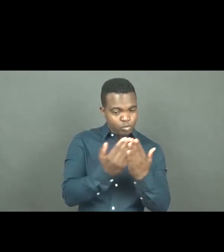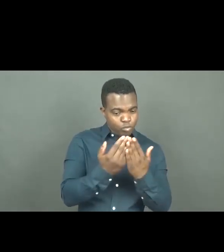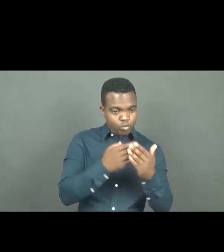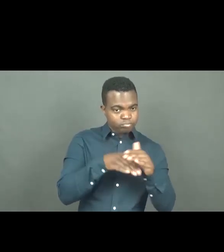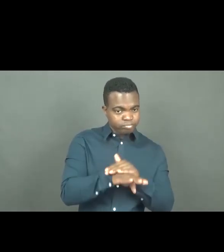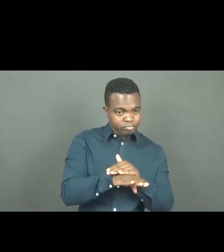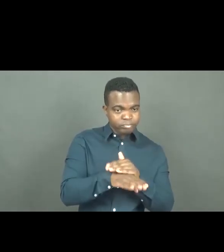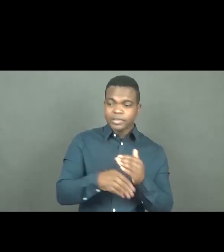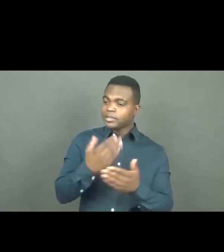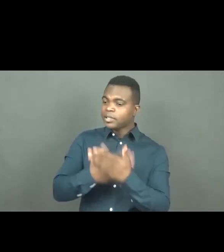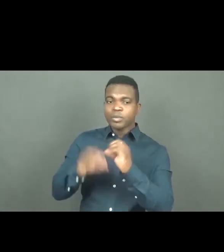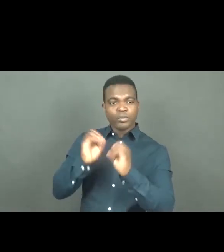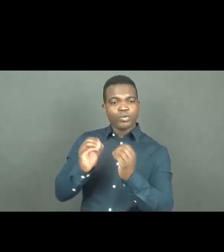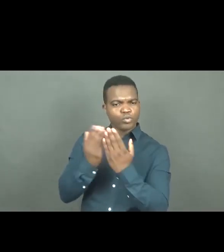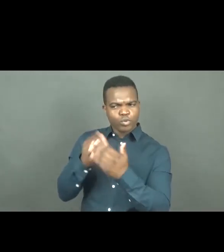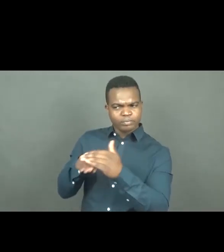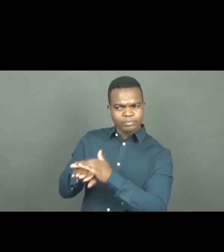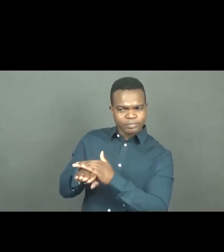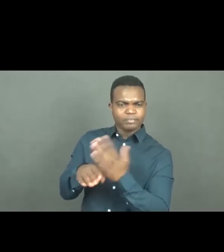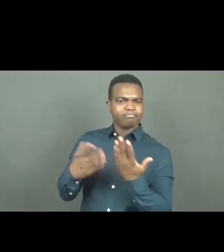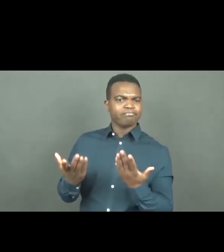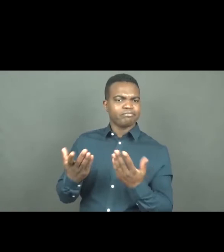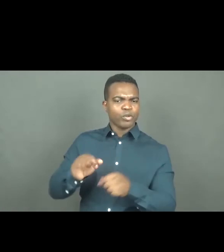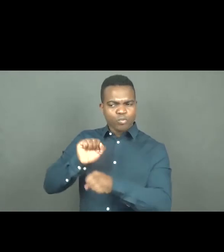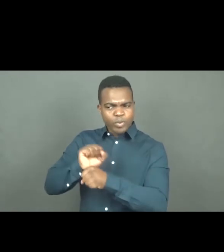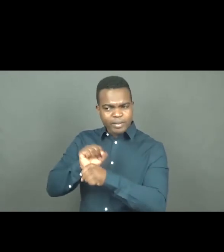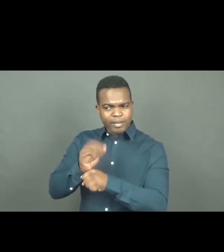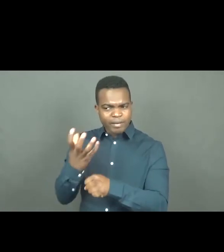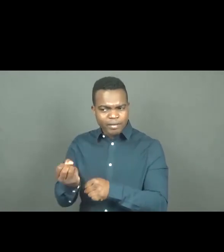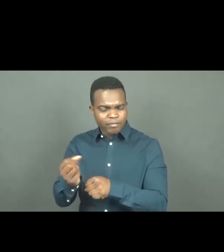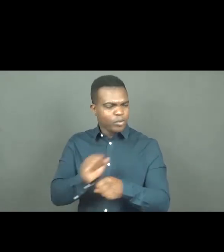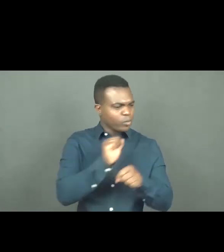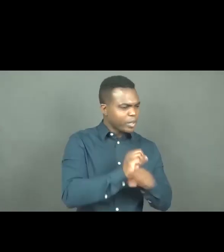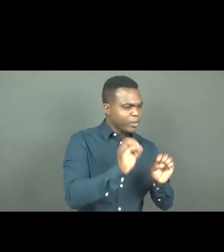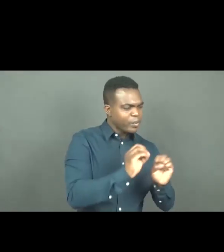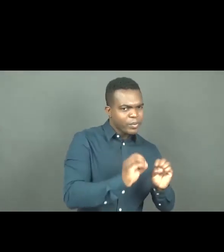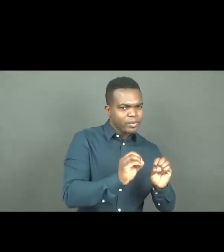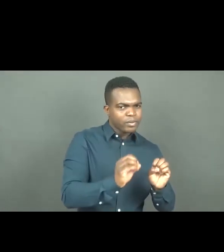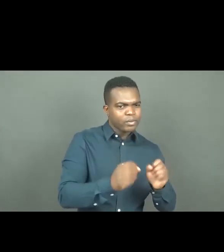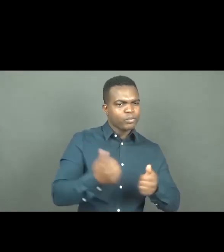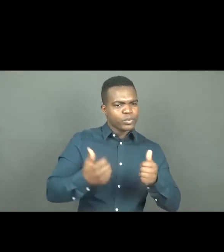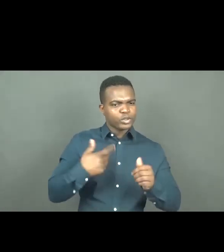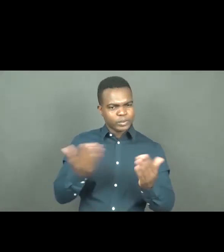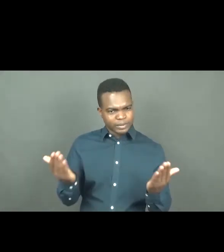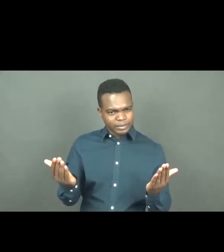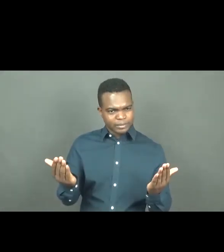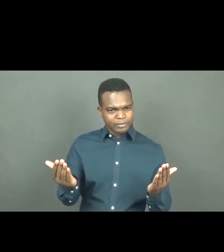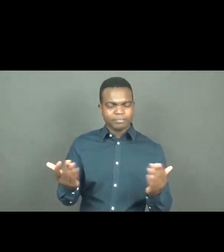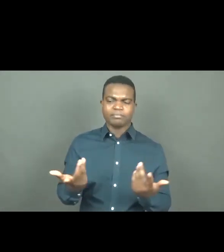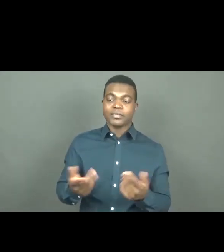So, it did not stop at just advocating for the use of those six questions in censuses through